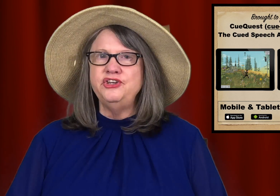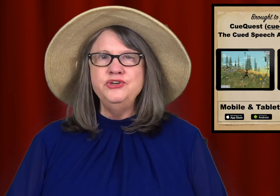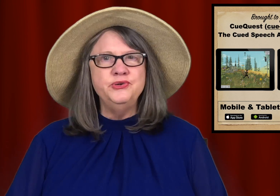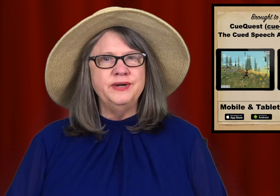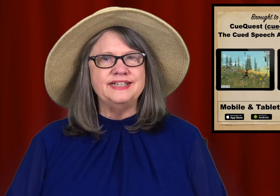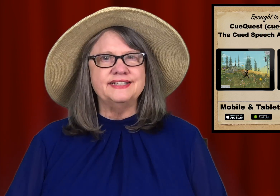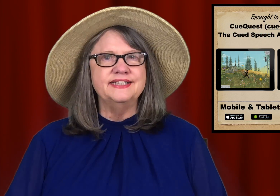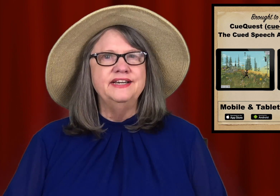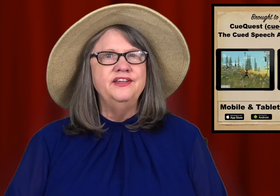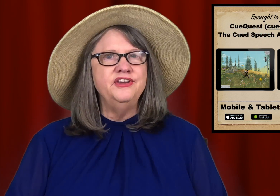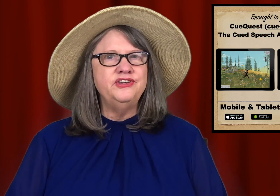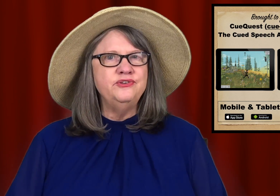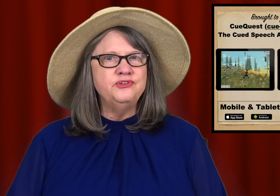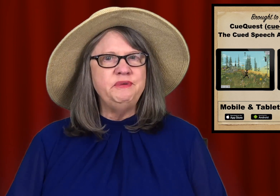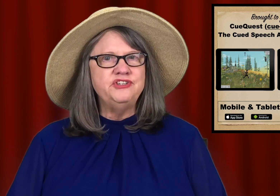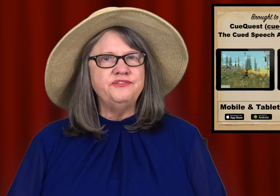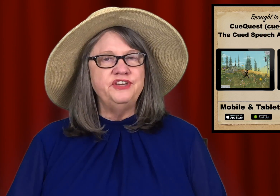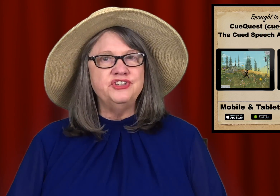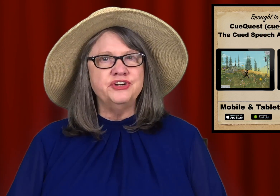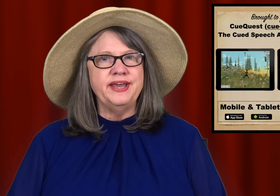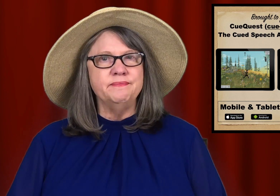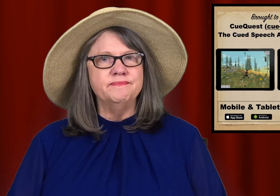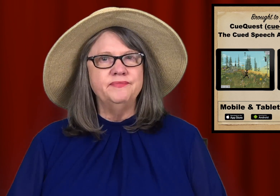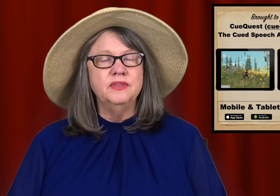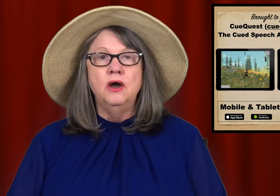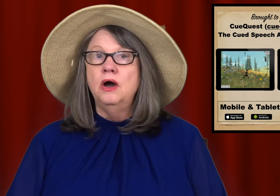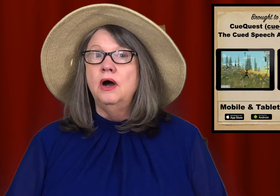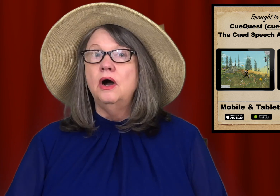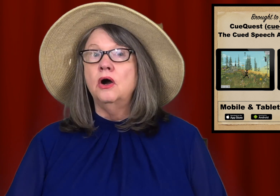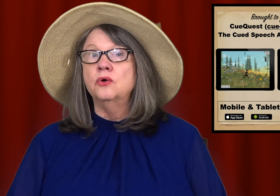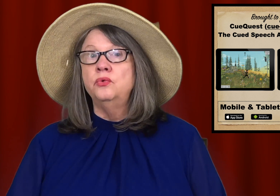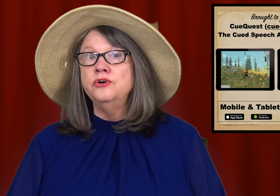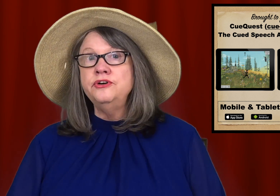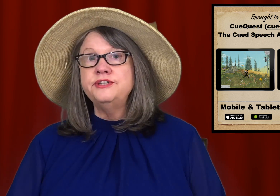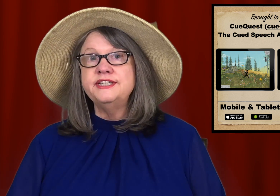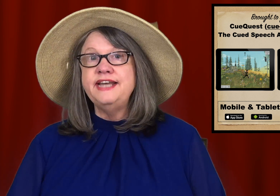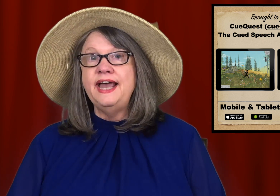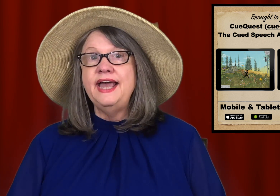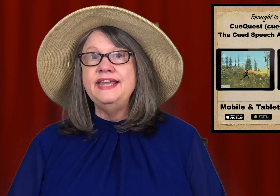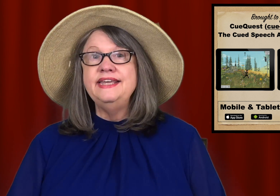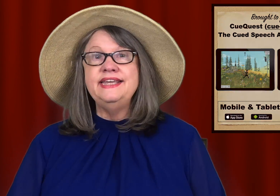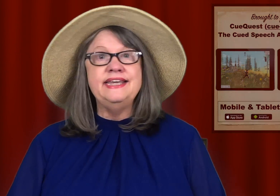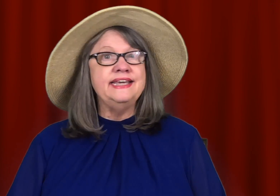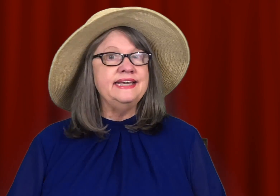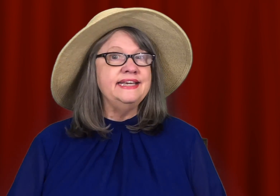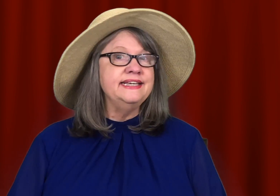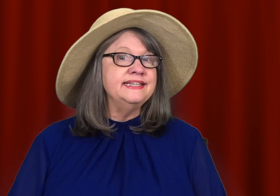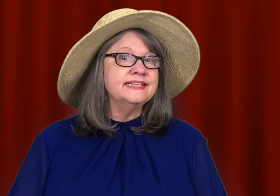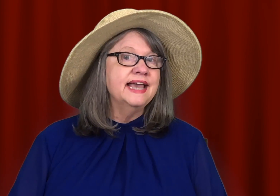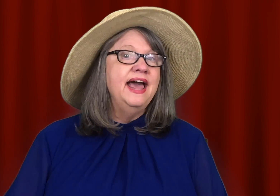CueQuest, The Cued Speech Adventure Game. Our word today is …